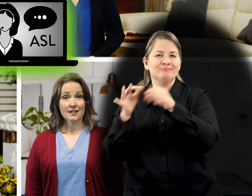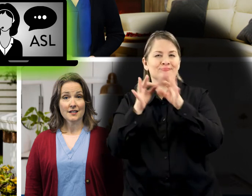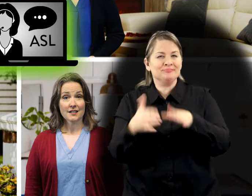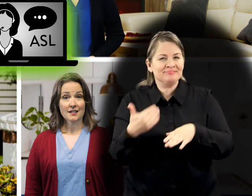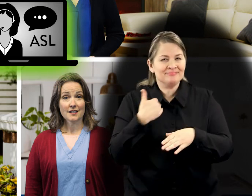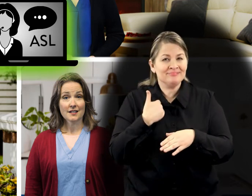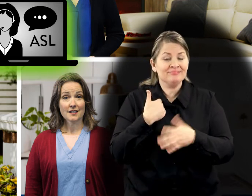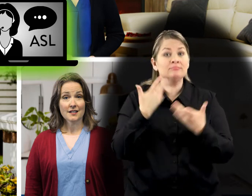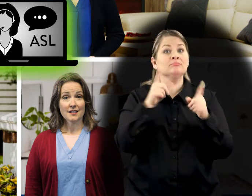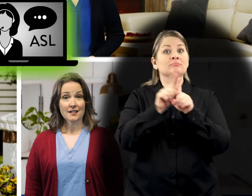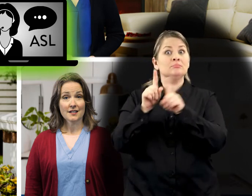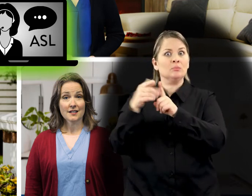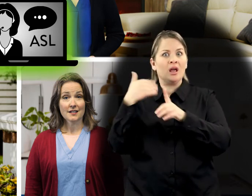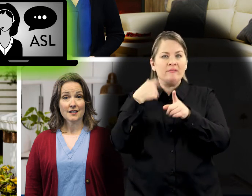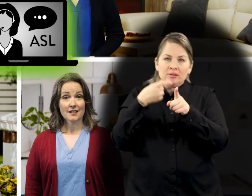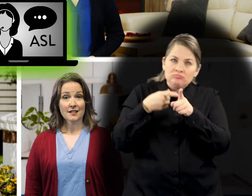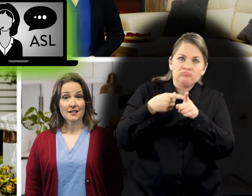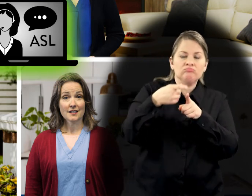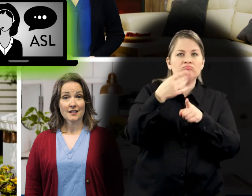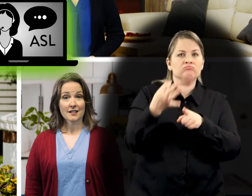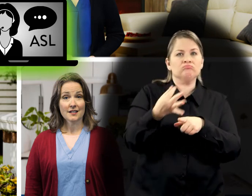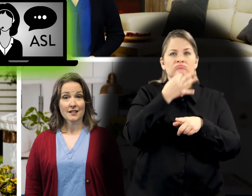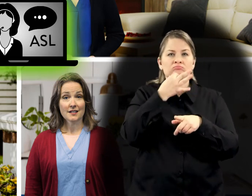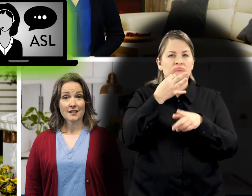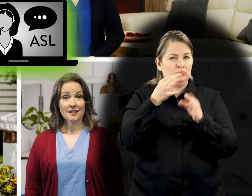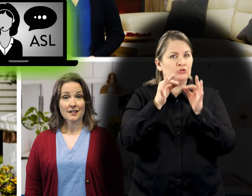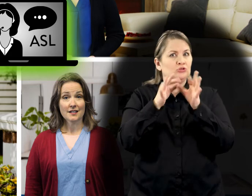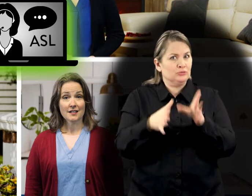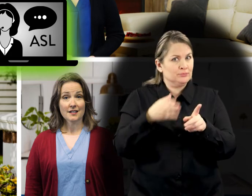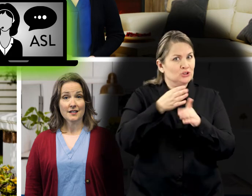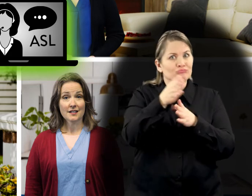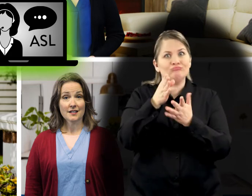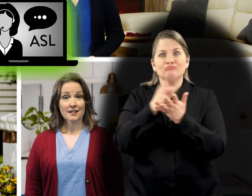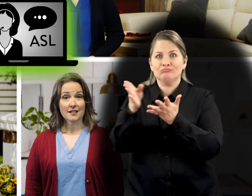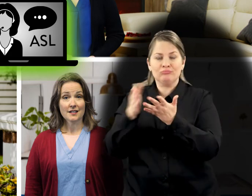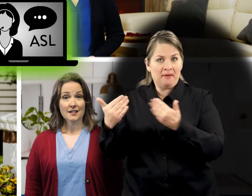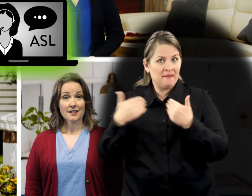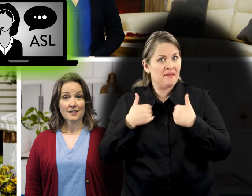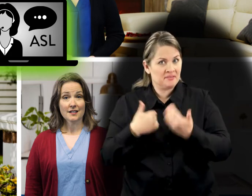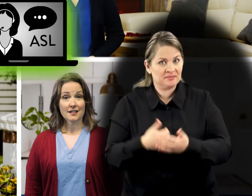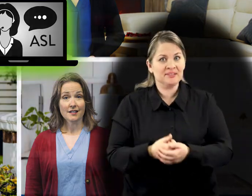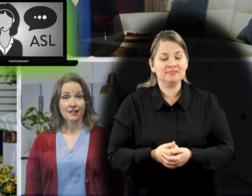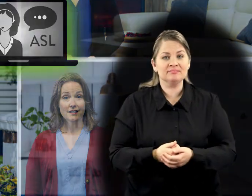because of its flexibility, availability and expanded access to qualified interpreters